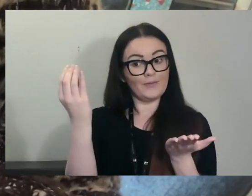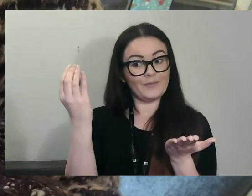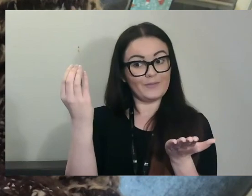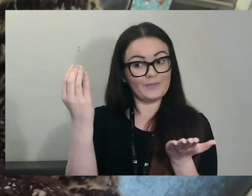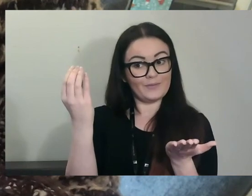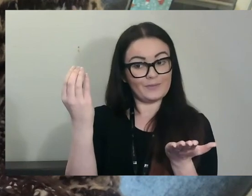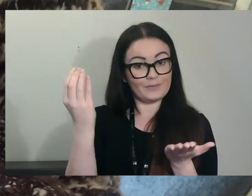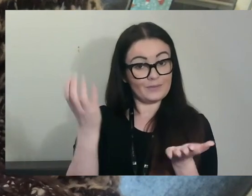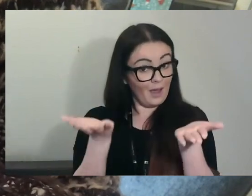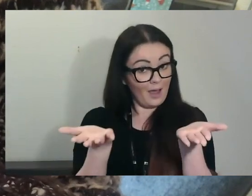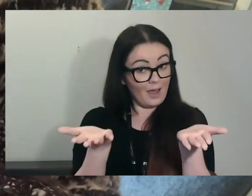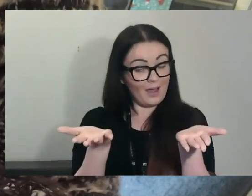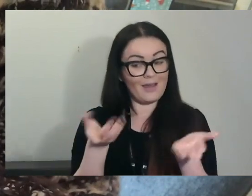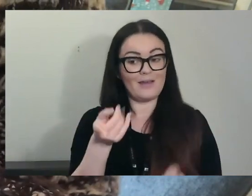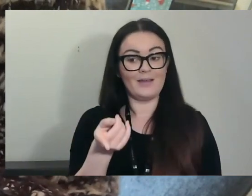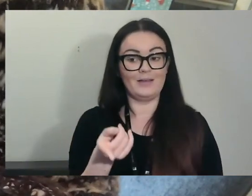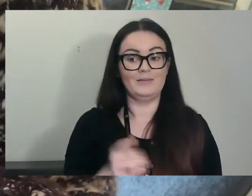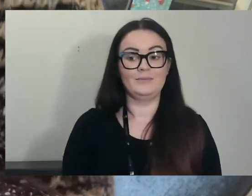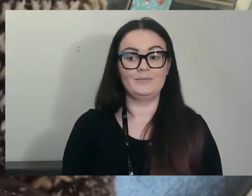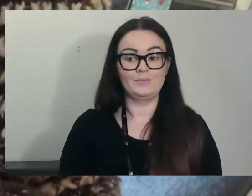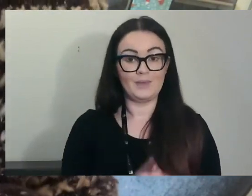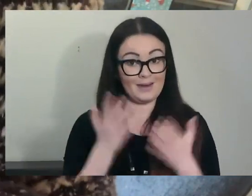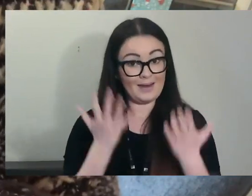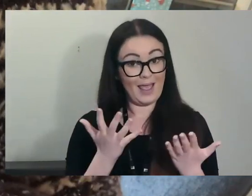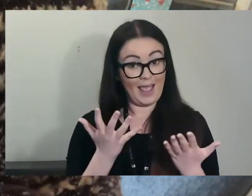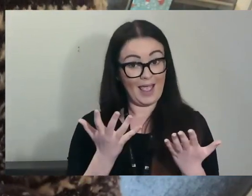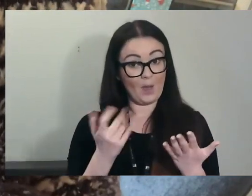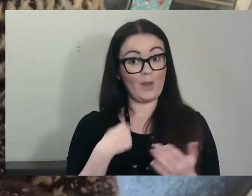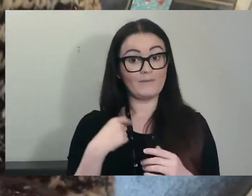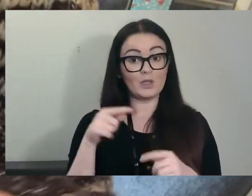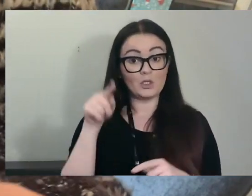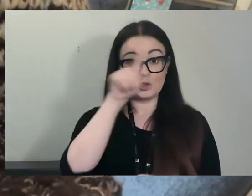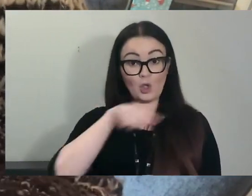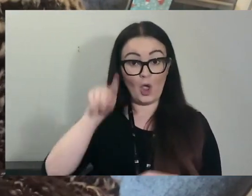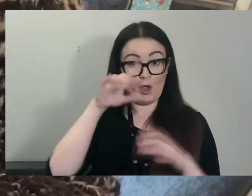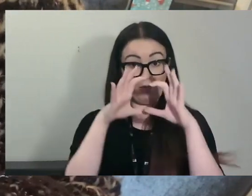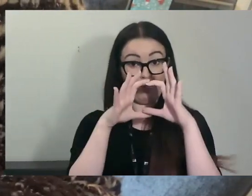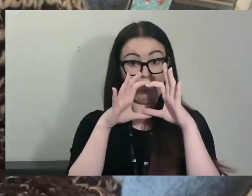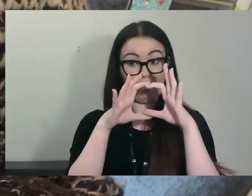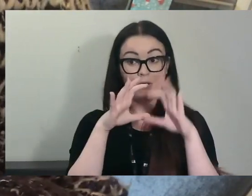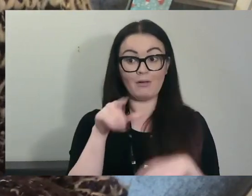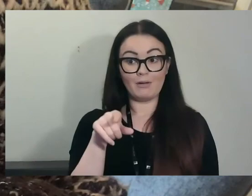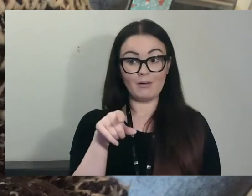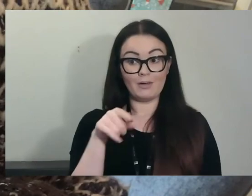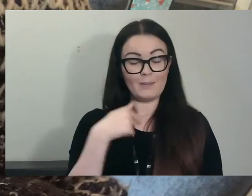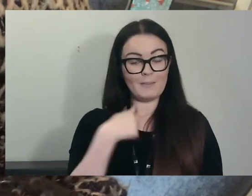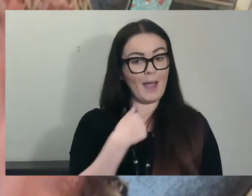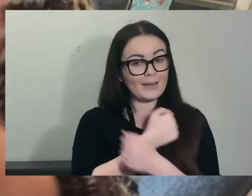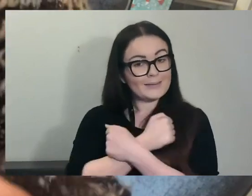one and ta-da I'm going to pull it away and I've got a circle like this so this is my